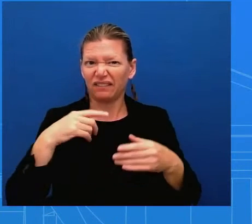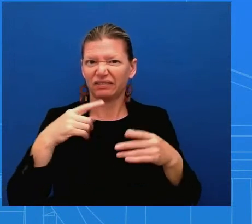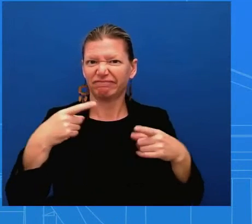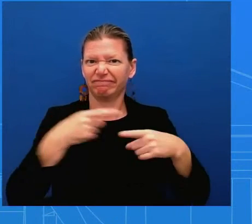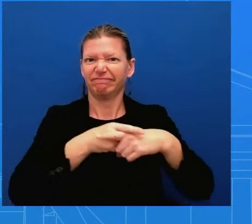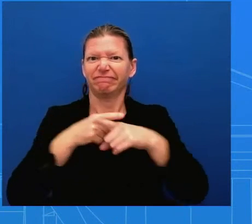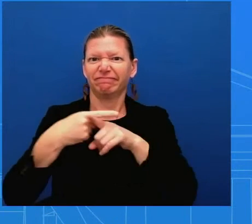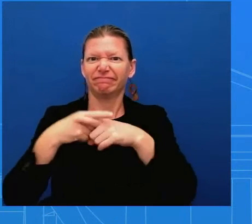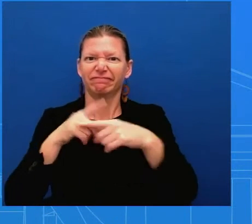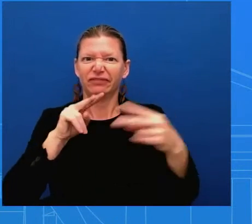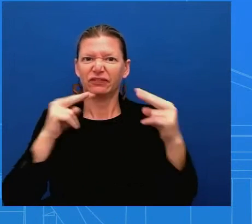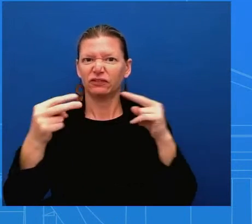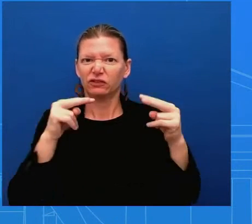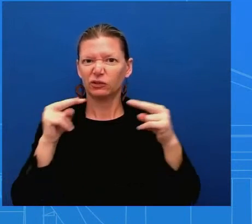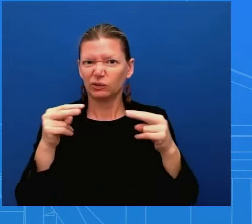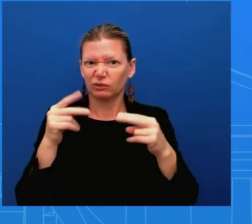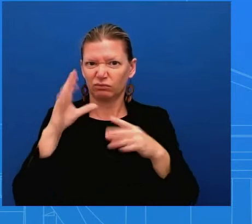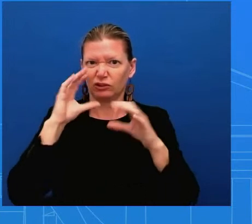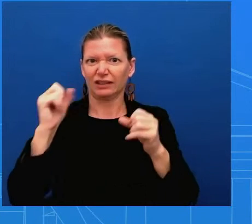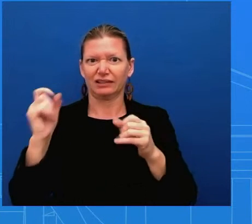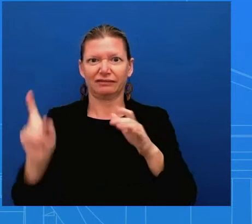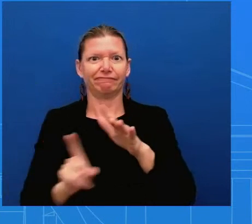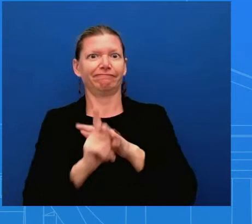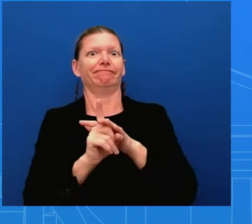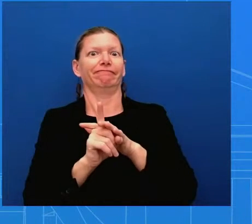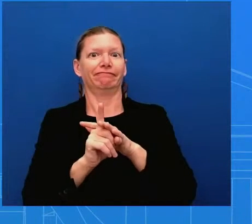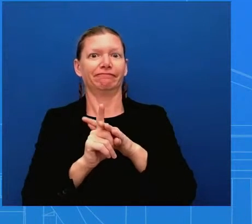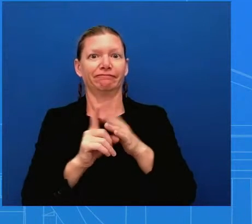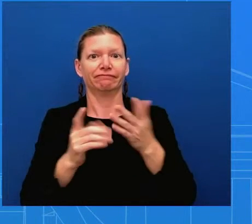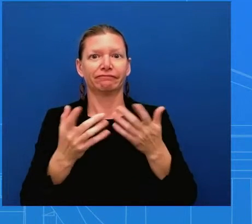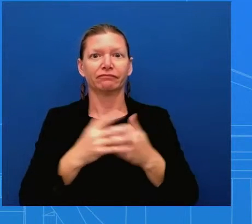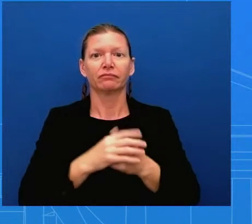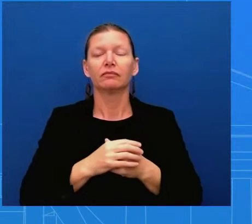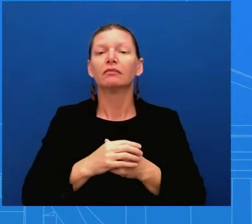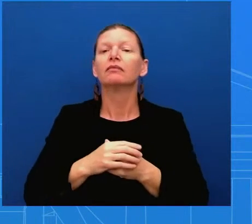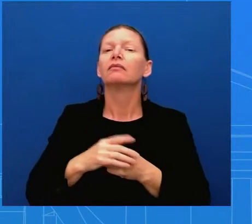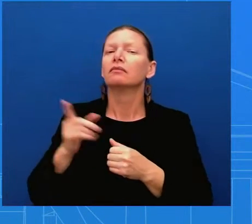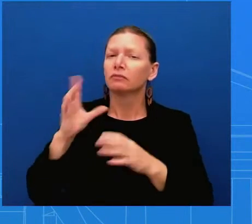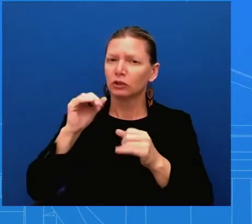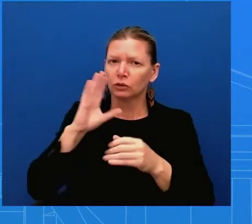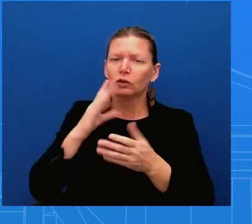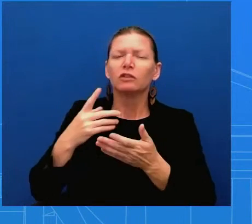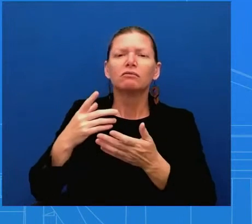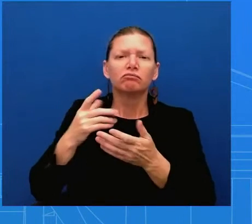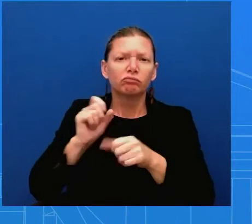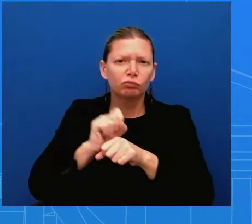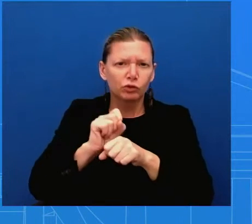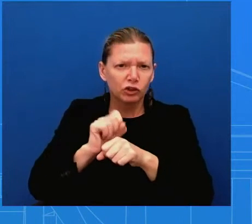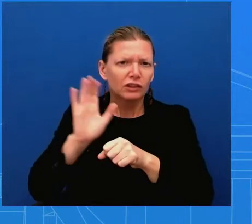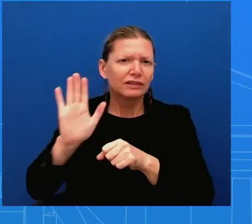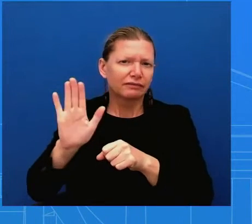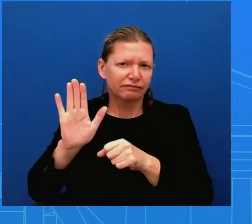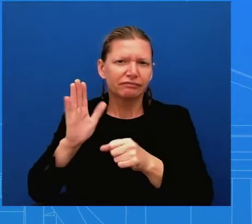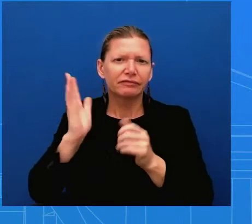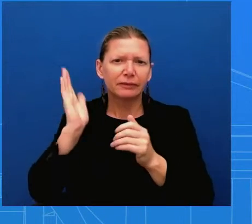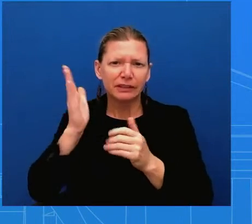He sees this moment in -- as a very pivotal moment, an important moment to a lot of these young graduates.